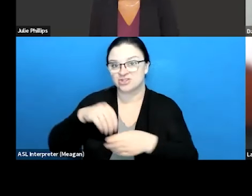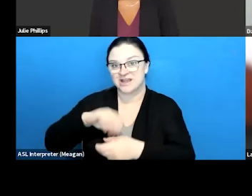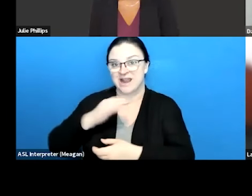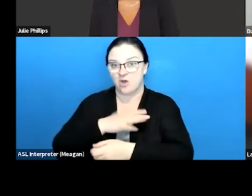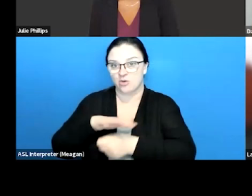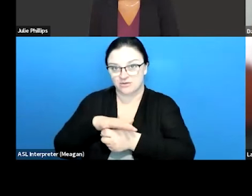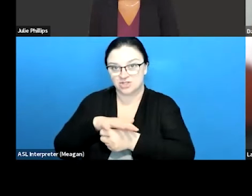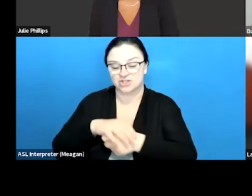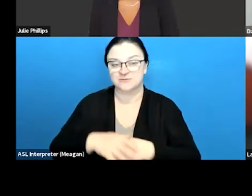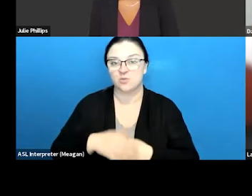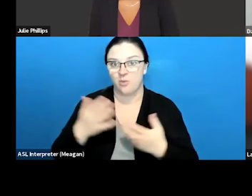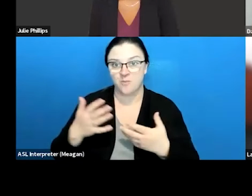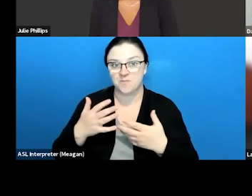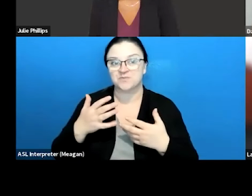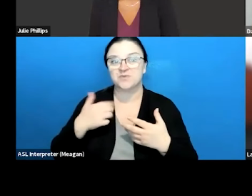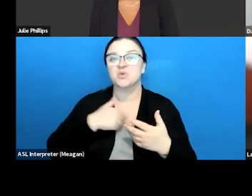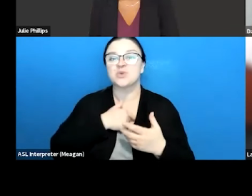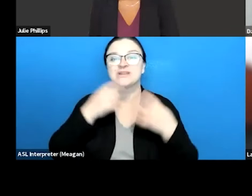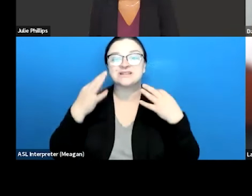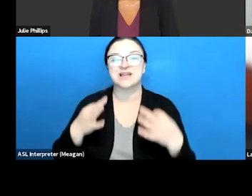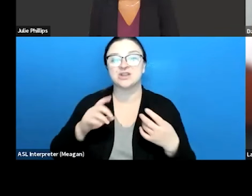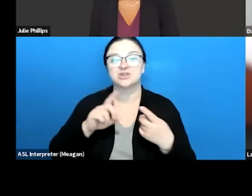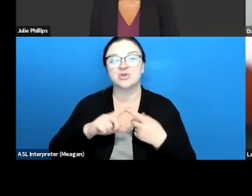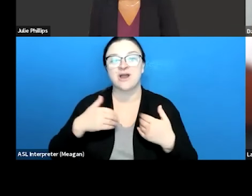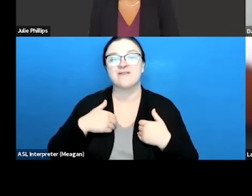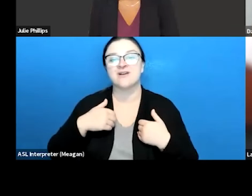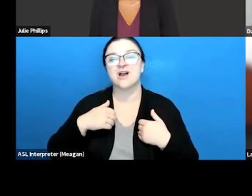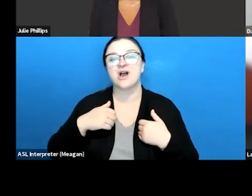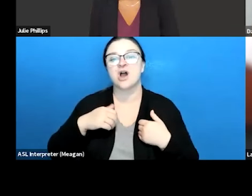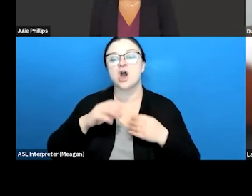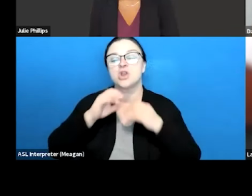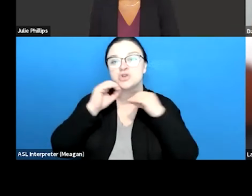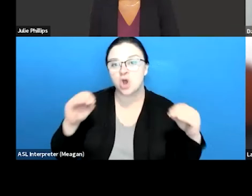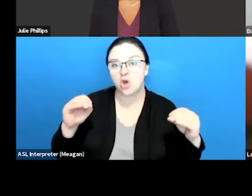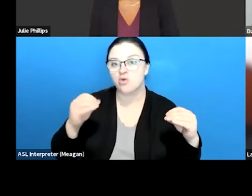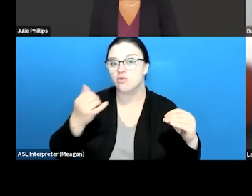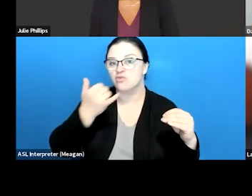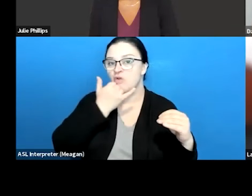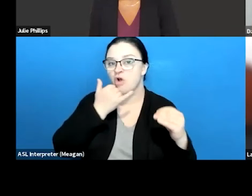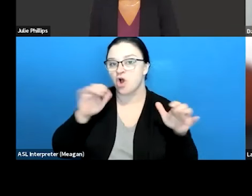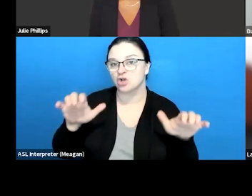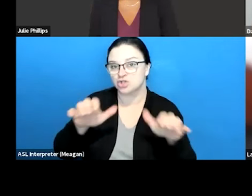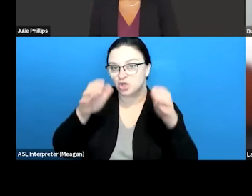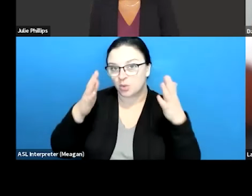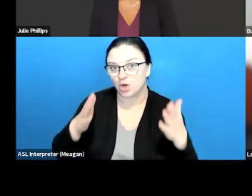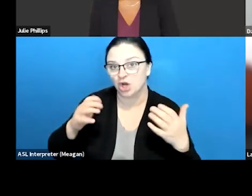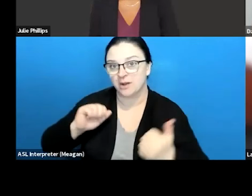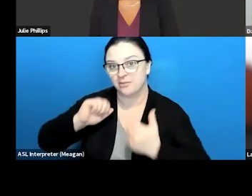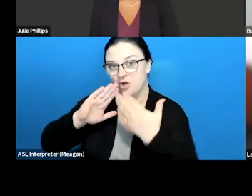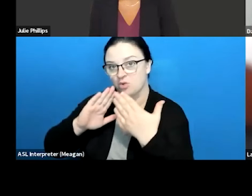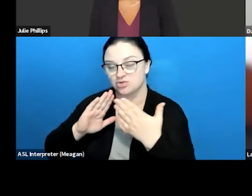is that we decided to have a no wrong door approach. With the way that our service areas